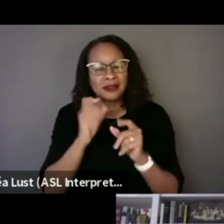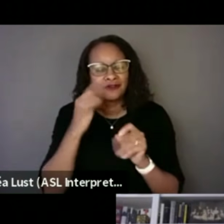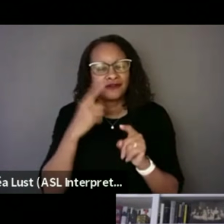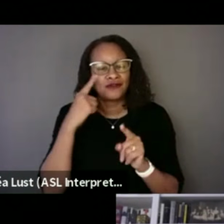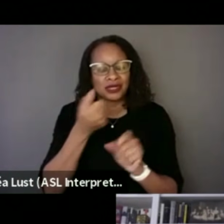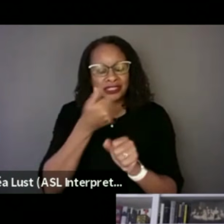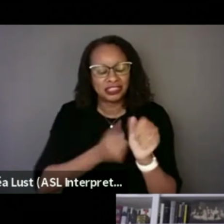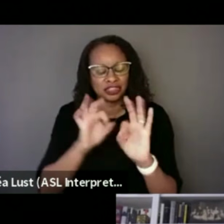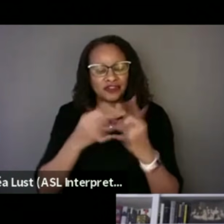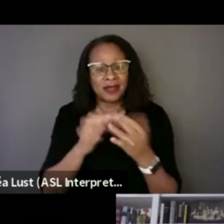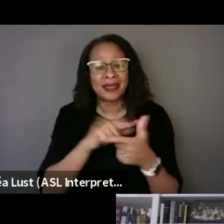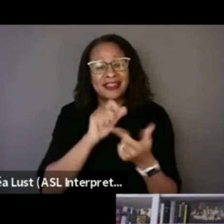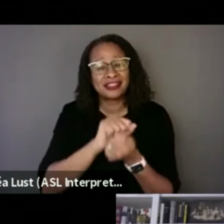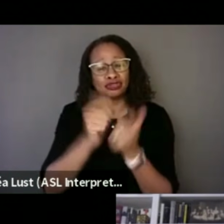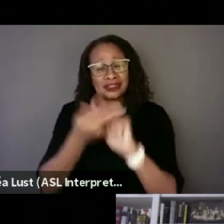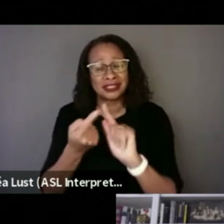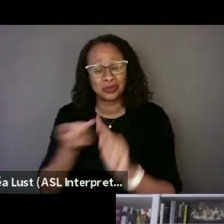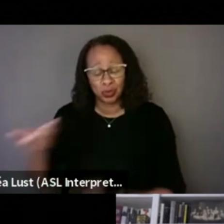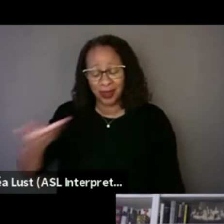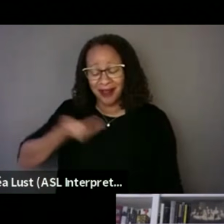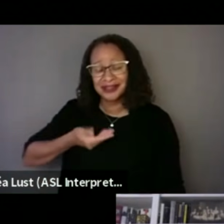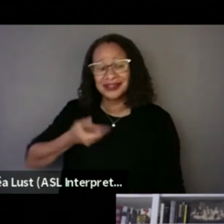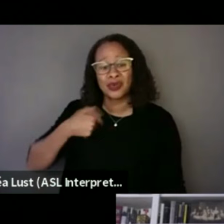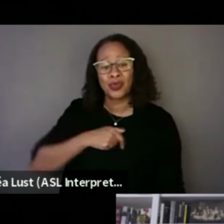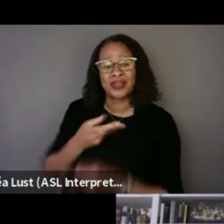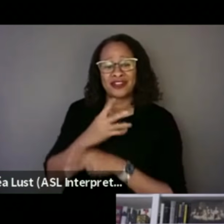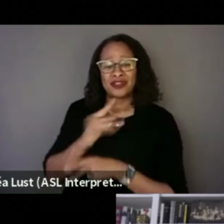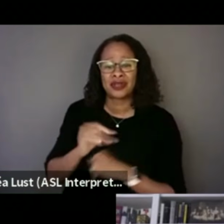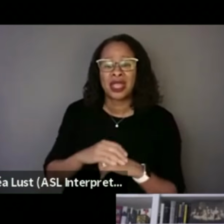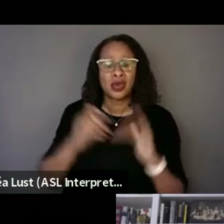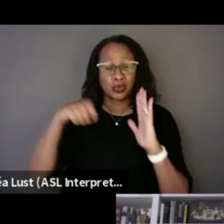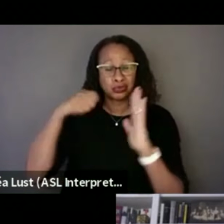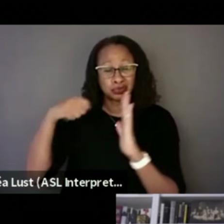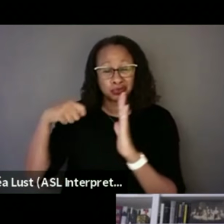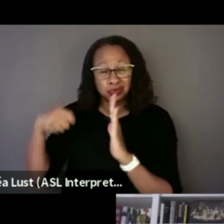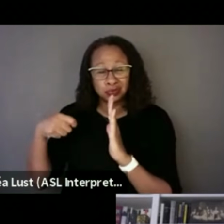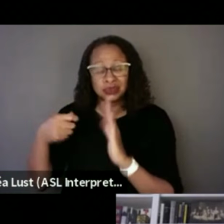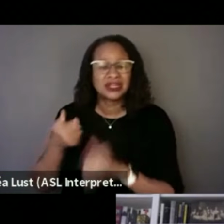and then translate it to us so we could figure out. 'Cause we actually shot for a very few number of days,